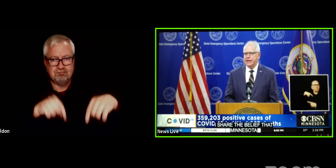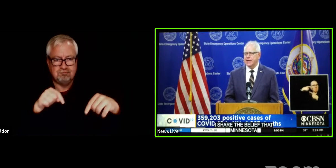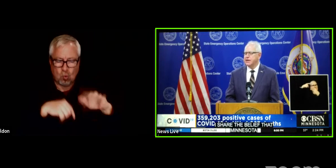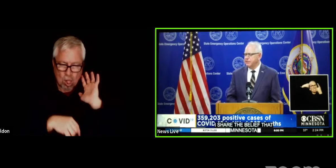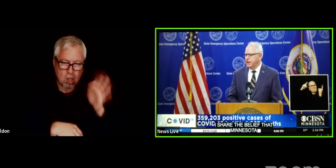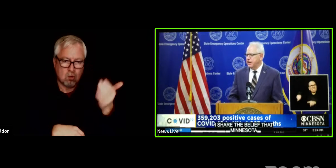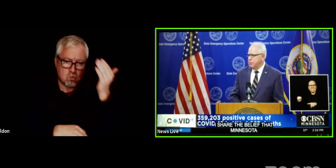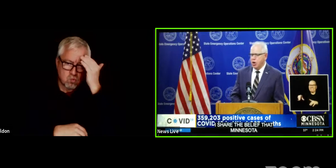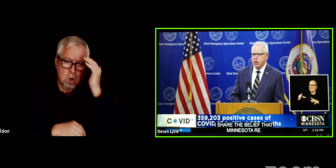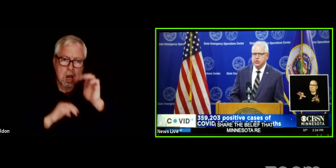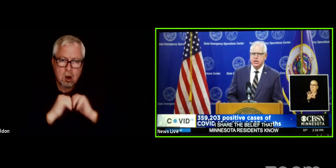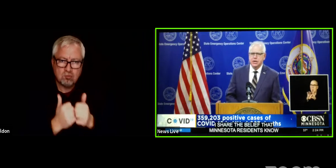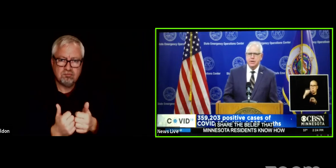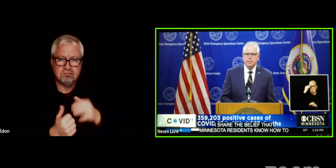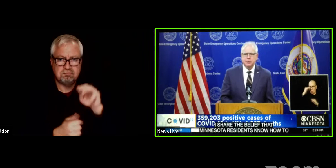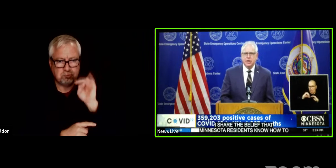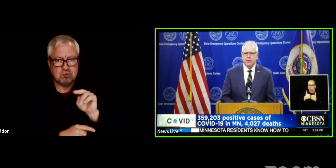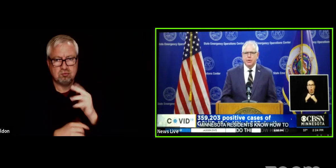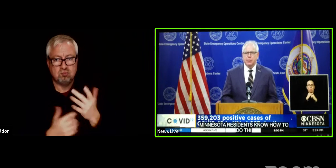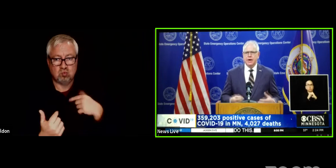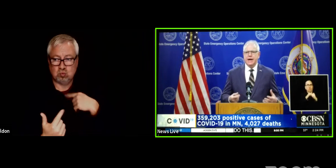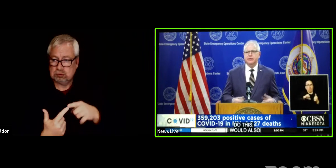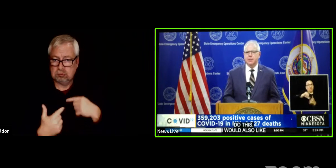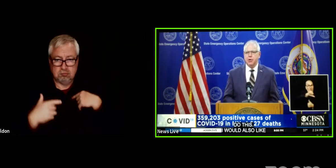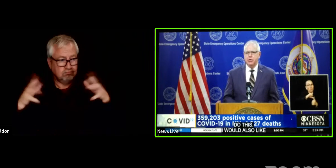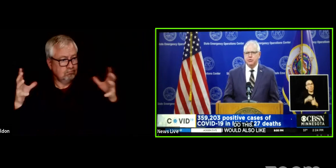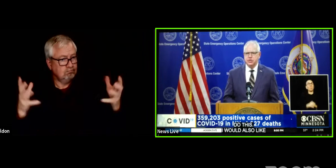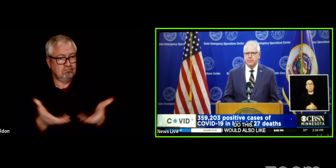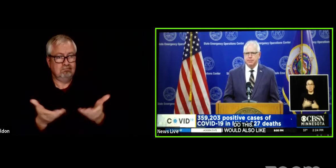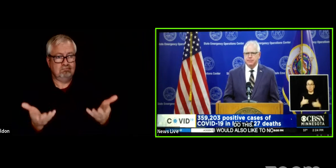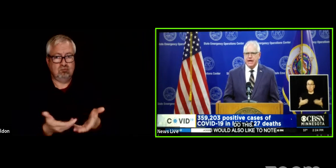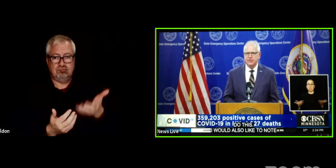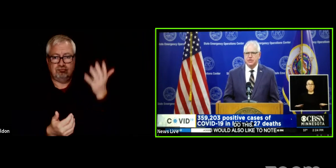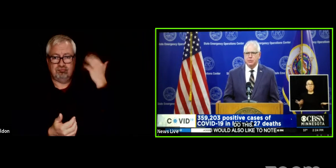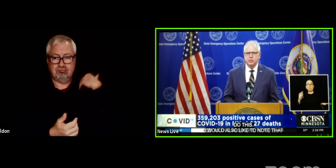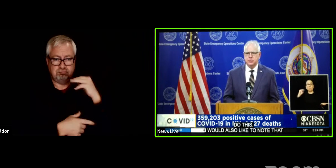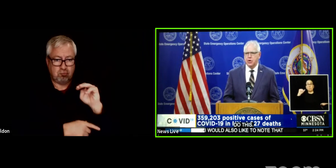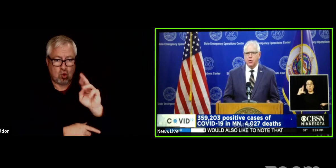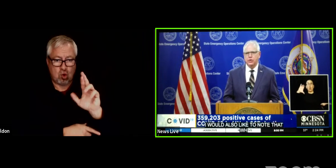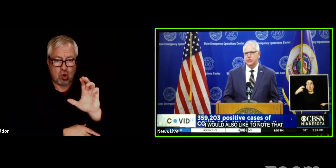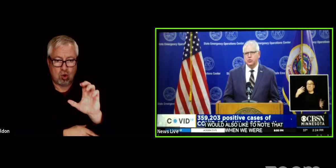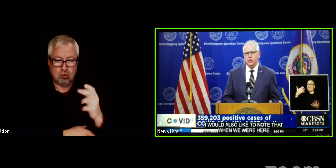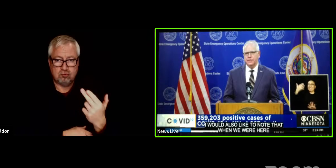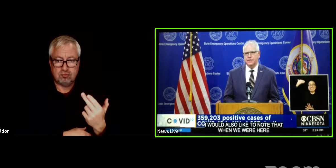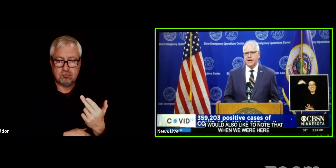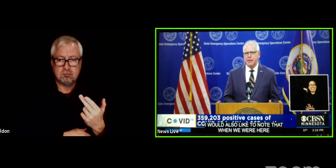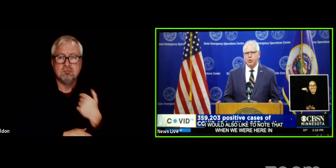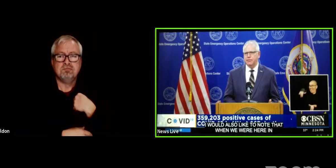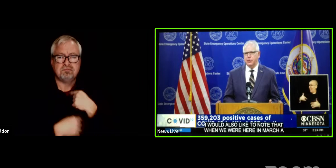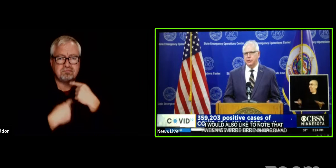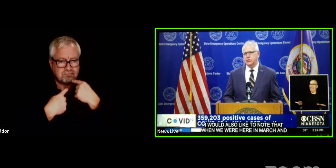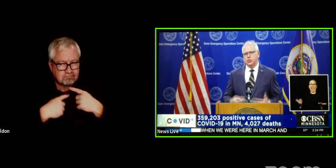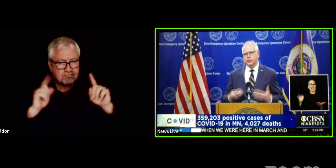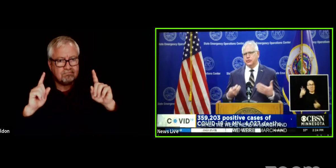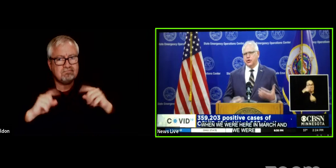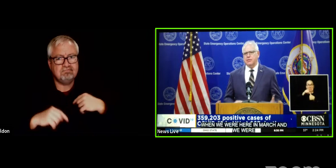THE INDEPENDENCE OF MARCH, AND WE WERE ANNOUNCING A PARTNERSHIP OF TISSING WHICH WAS OUR ONLY TOOL AT THE TIME, ONE OF THE ONLY TOOLS TO STARTS